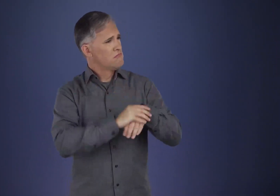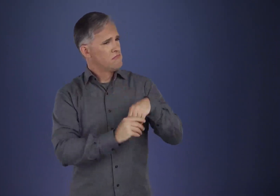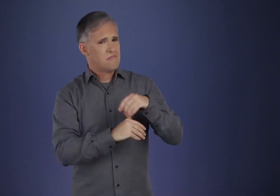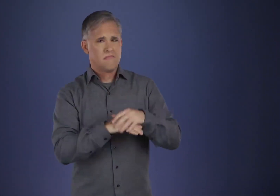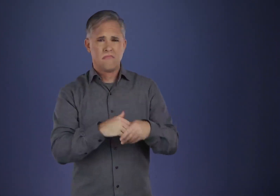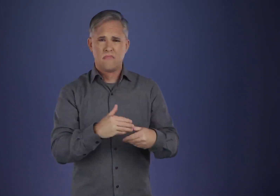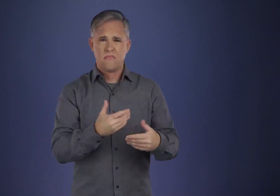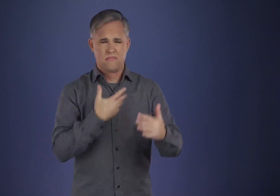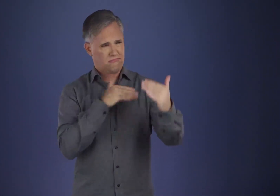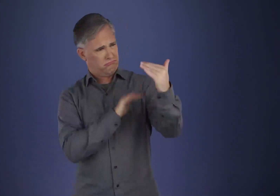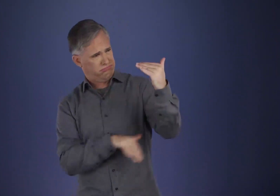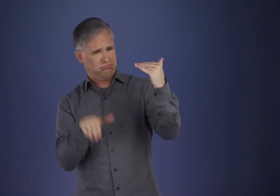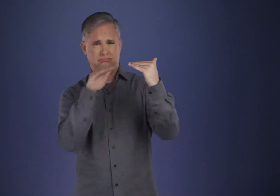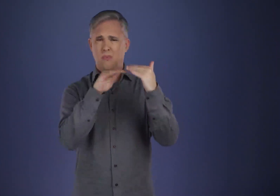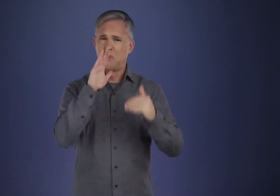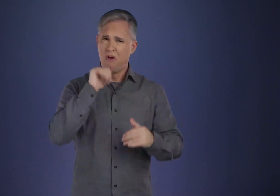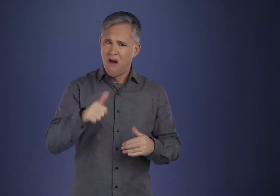Why shouldn’t I do as well as they?